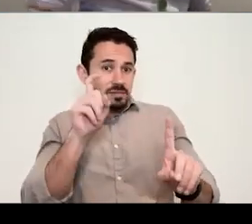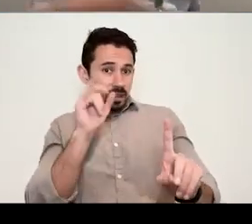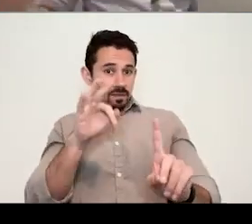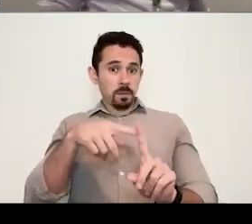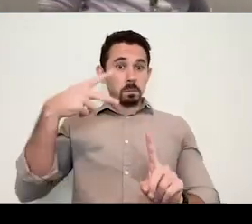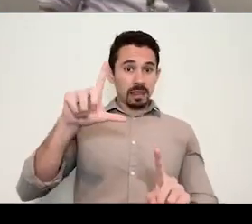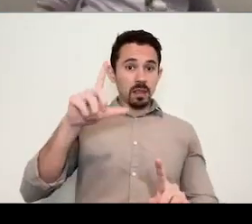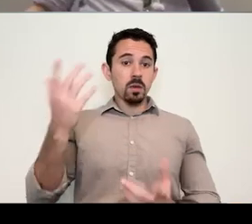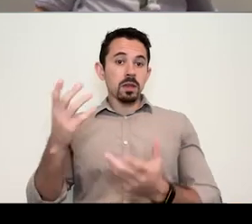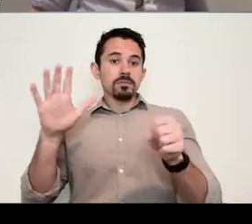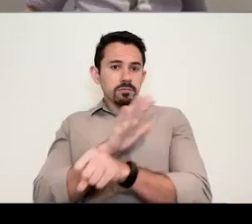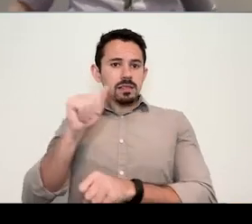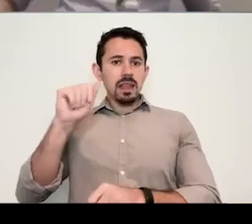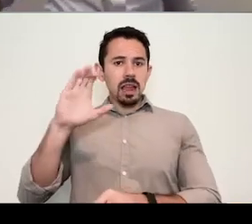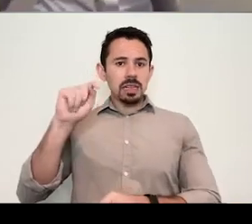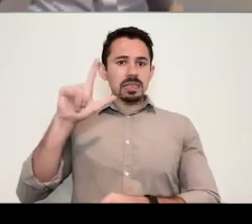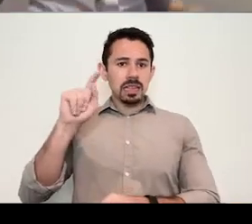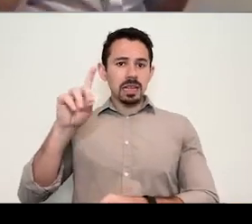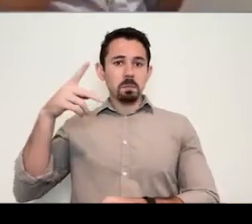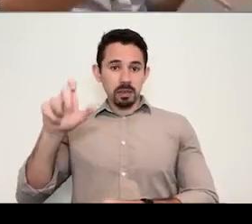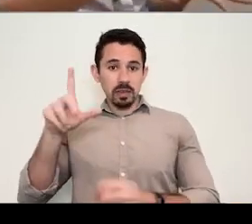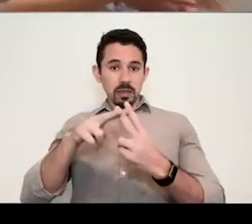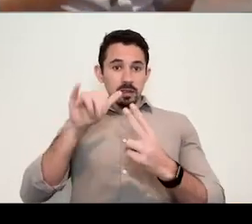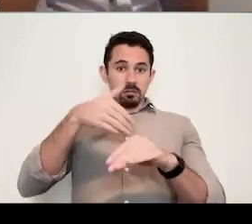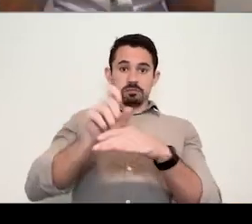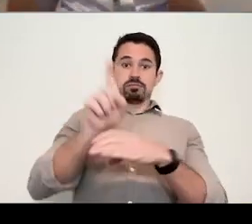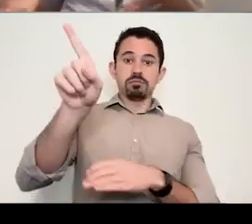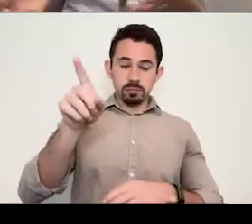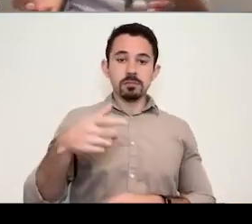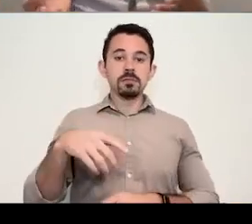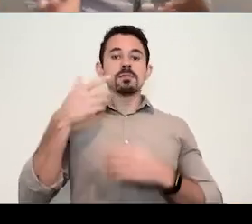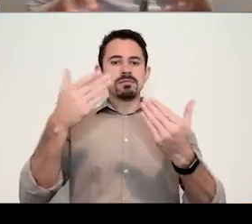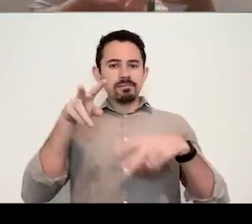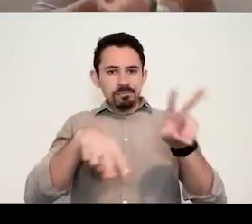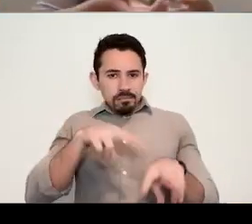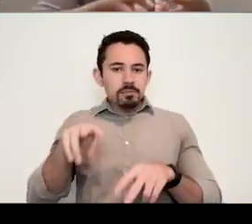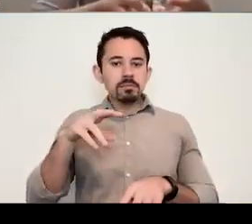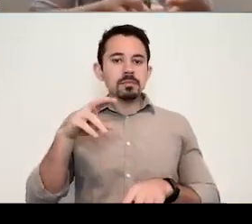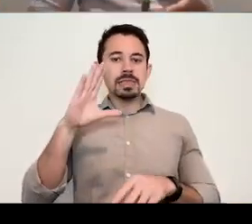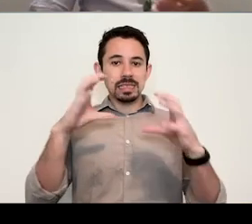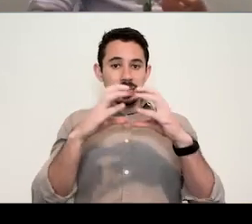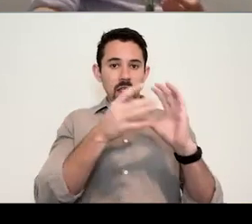So to test this hypothesis and determine if Pel or fully acetylated Pel is exported I probed